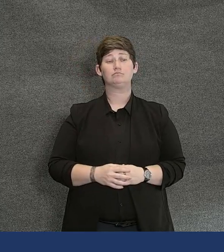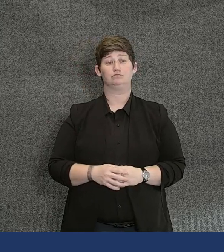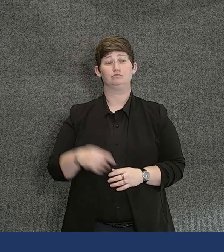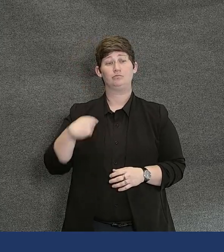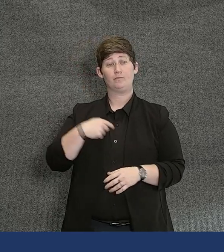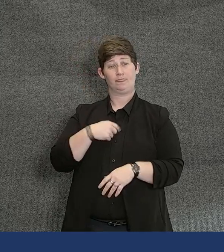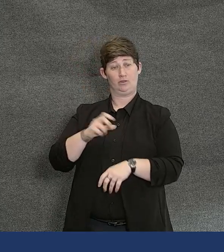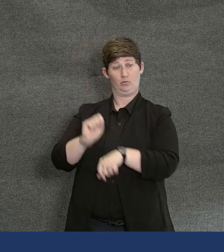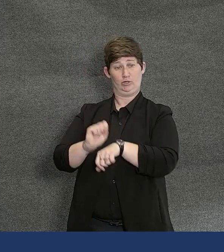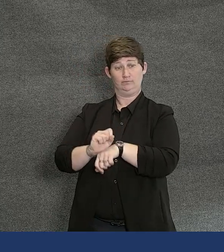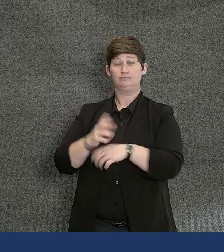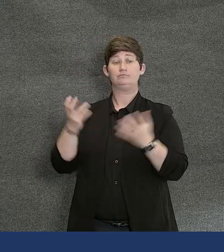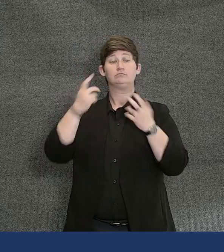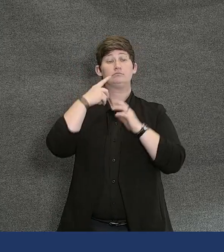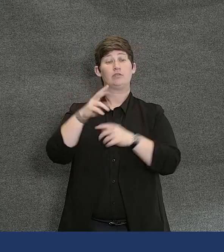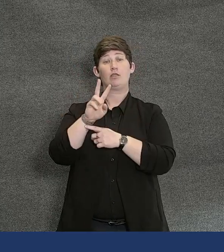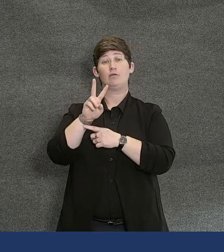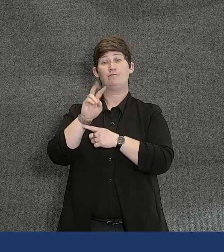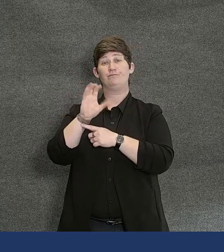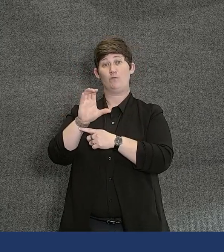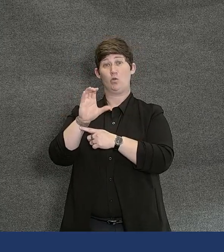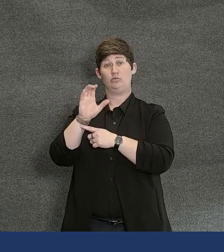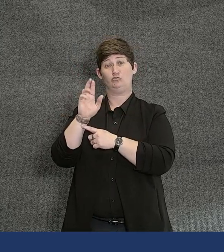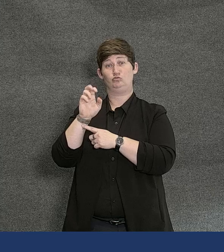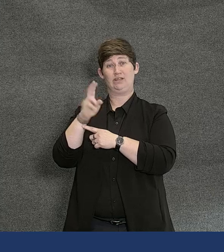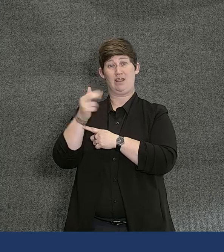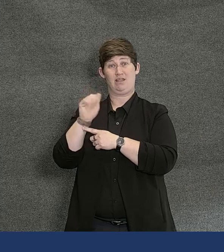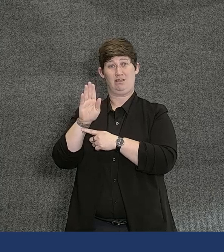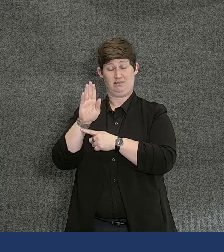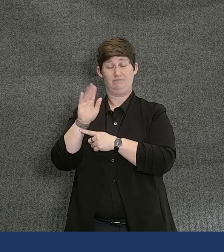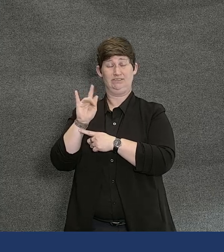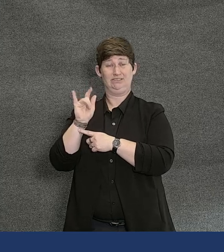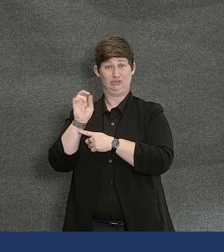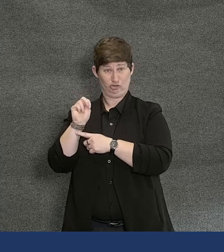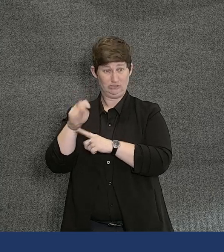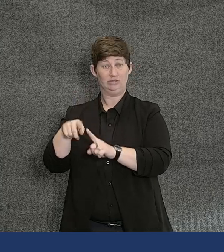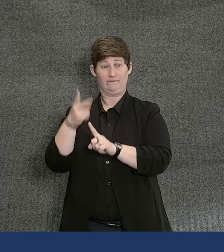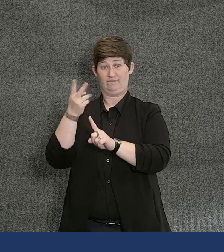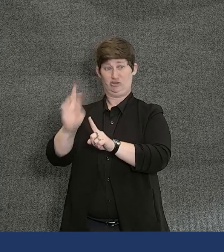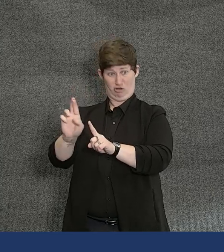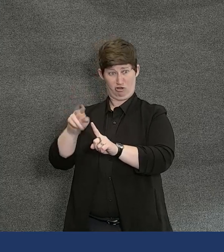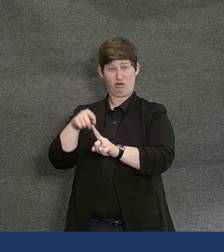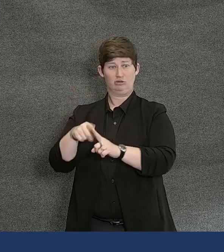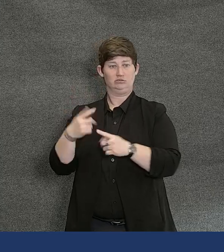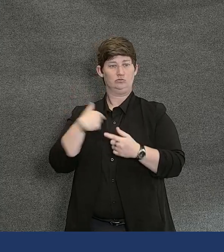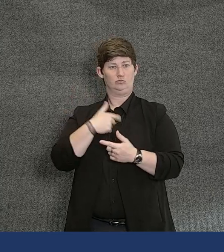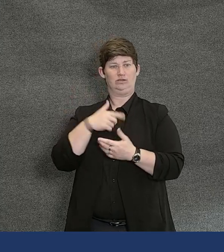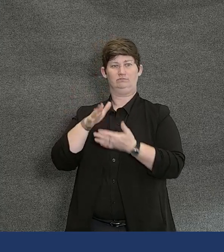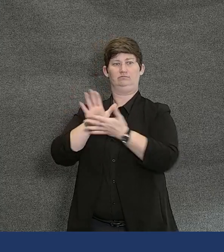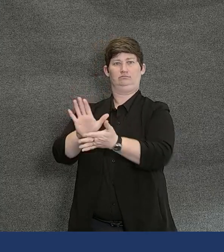is facing a $19 million shortfall that is going to lay off VR counselors. Laying off VR counselors means we're